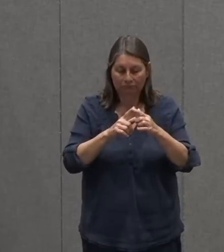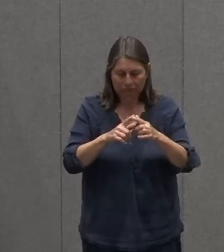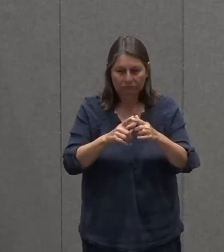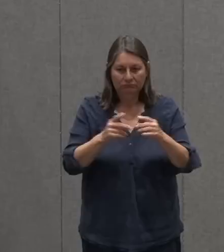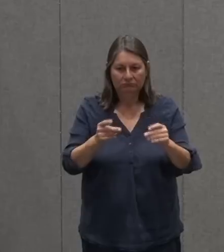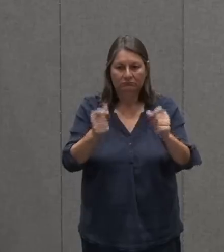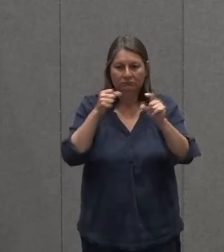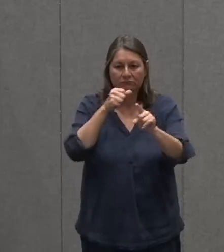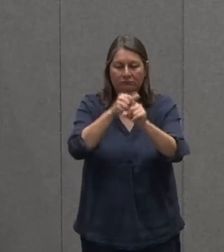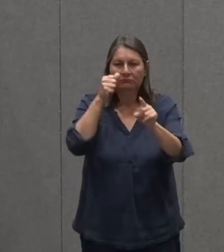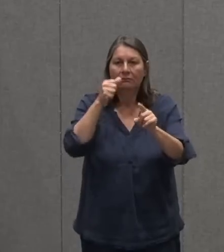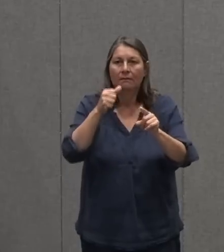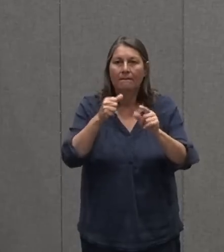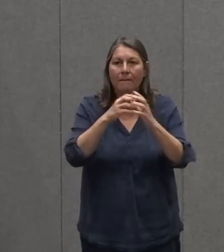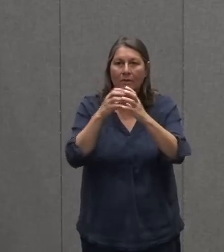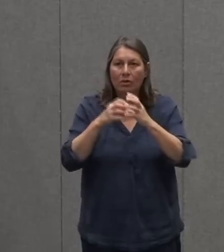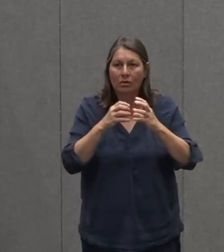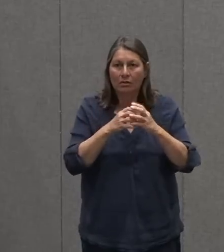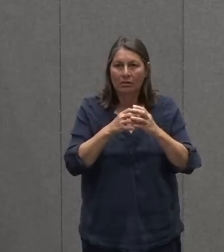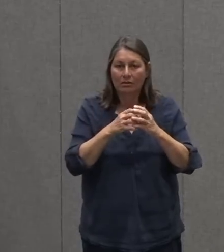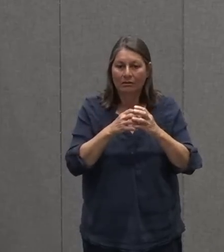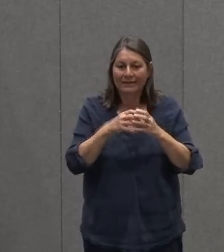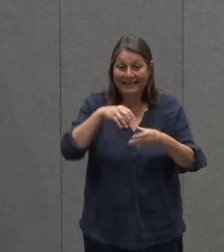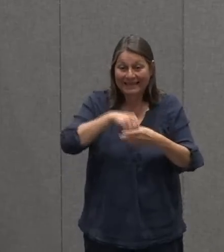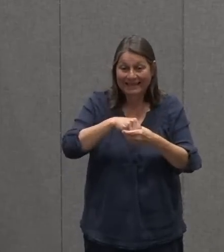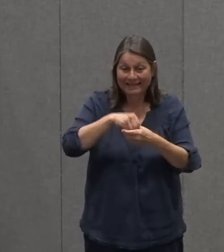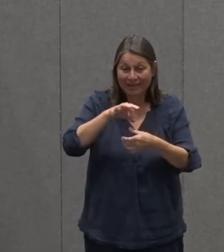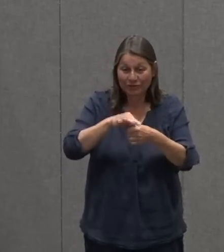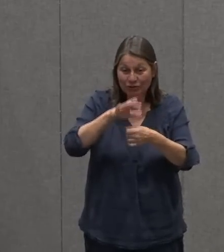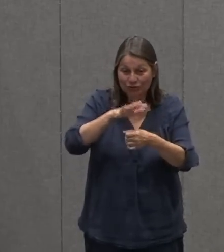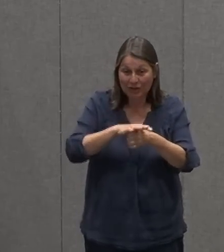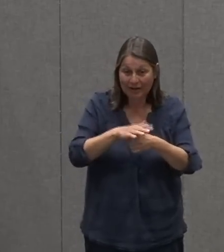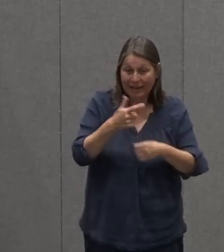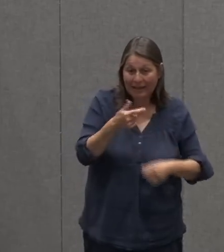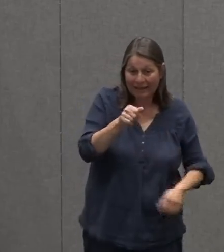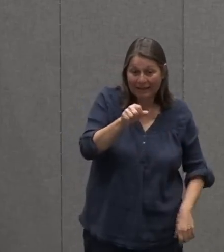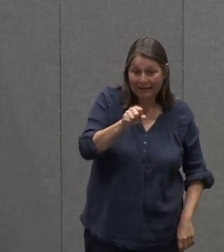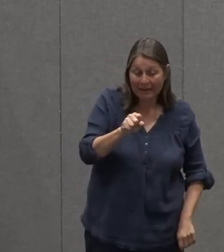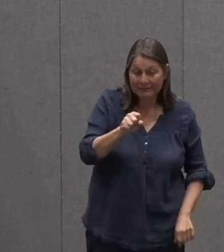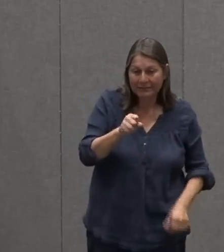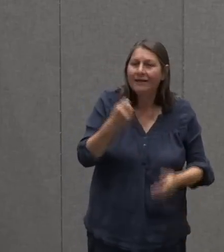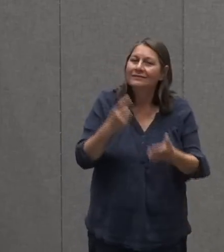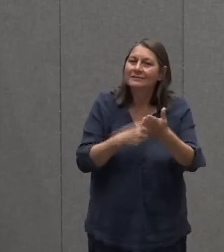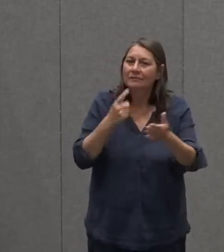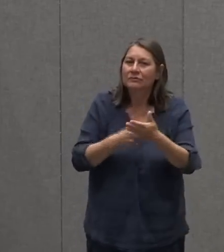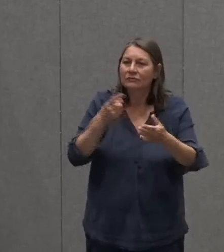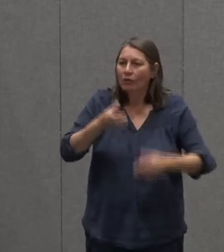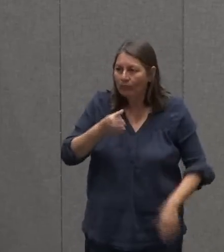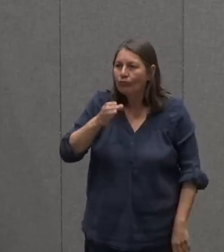There's gas in our soda. You ever burped after taking a big drink of a carbonated soda?